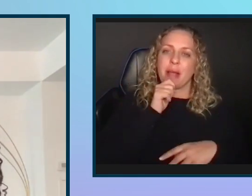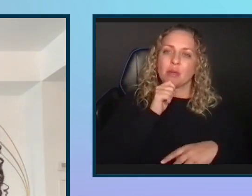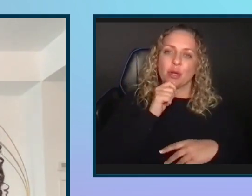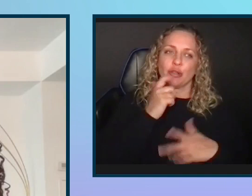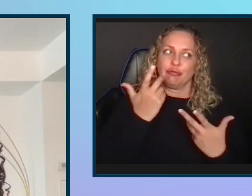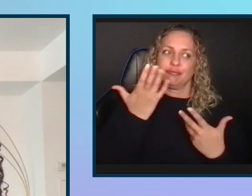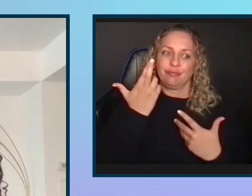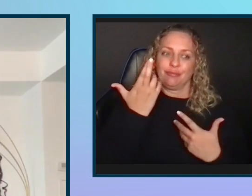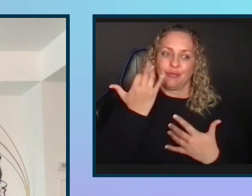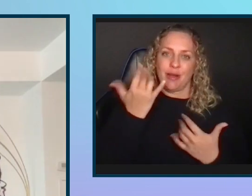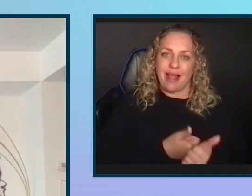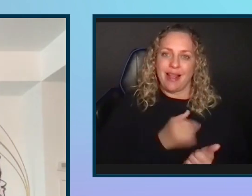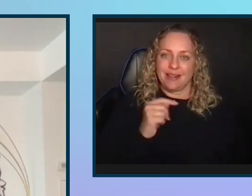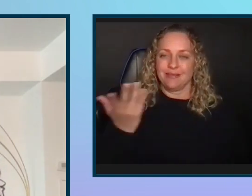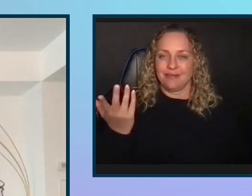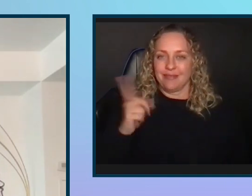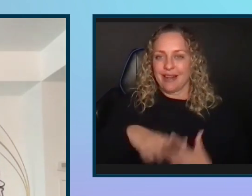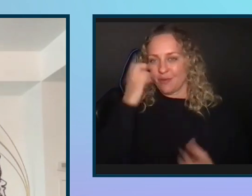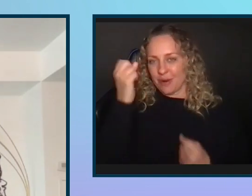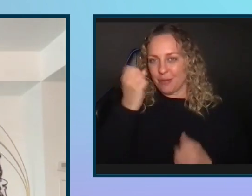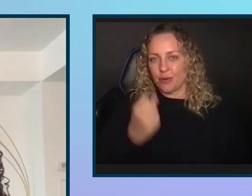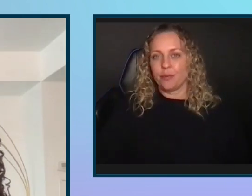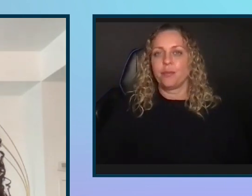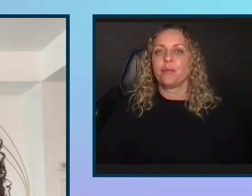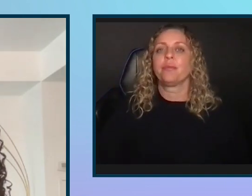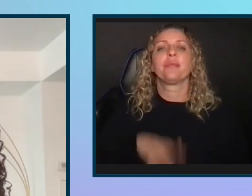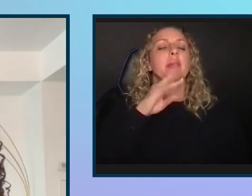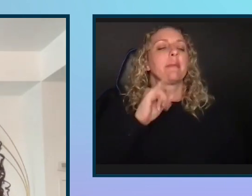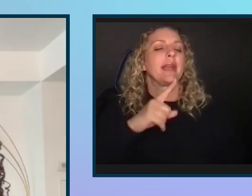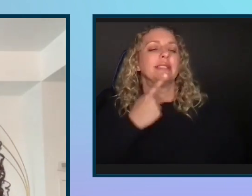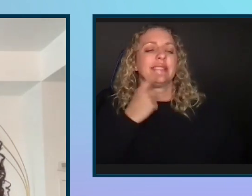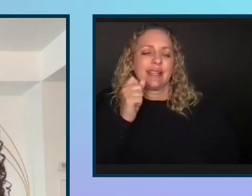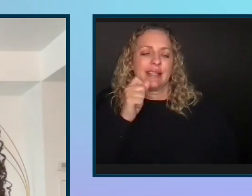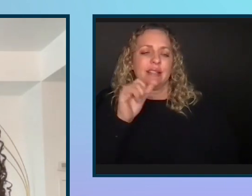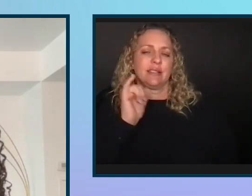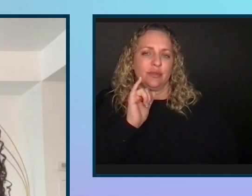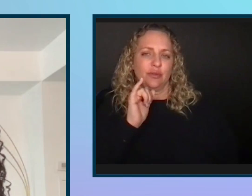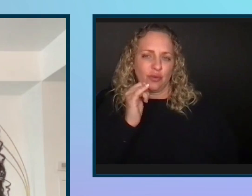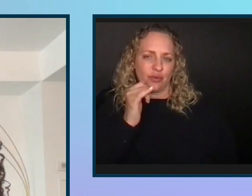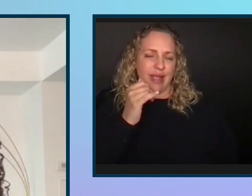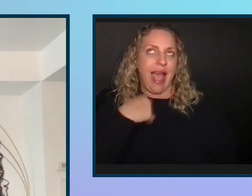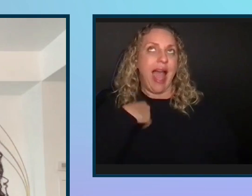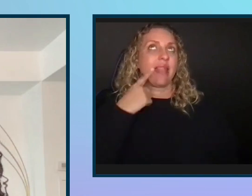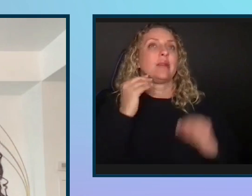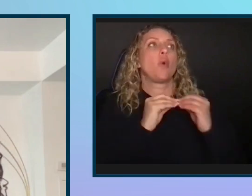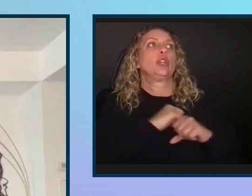Yep well, and I think also Tolu, I would even argue it's more secure because it allows me to use